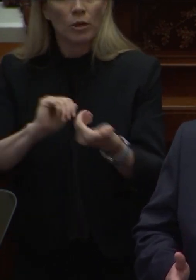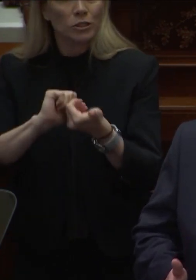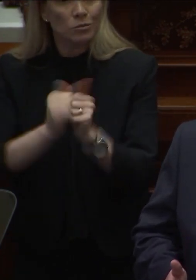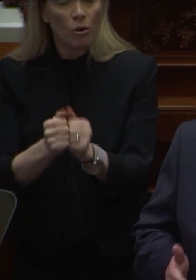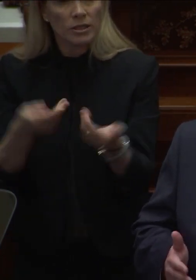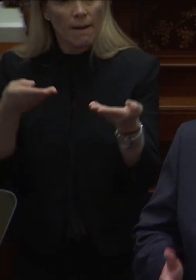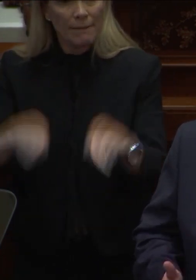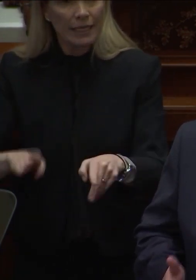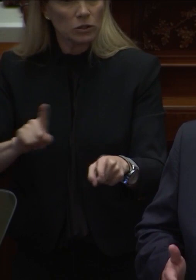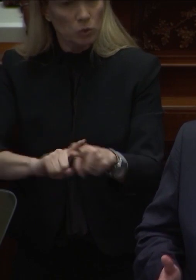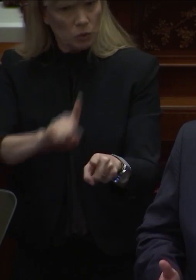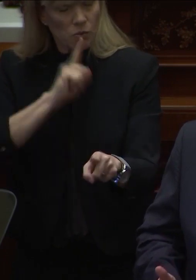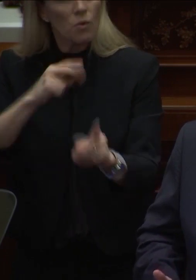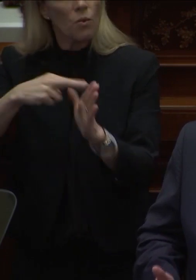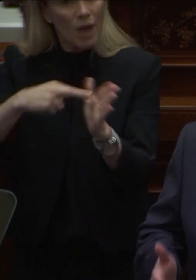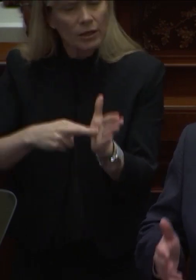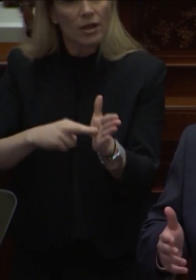CREATE NEW JOBS, AND BRING